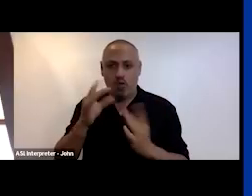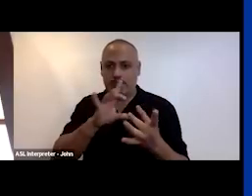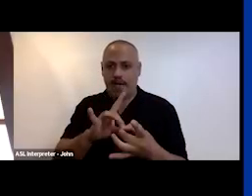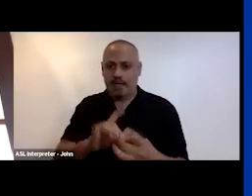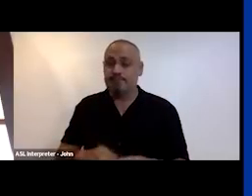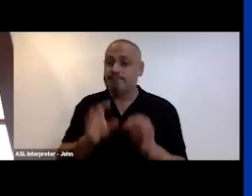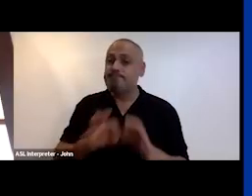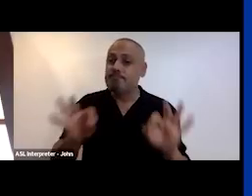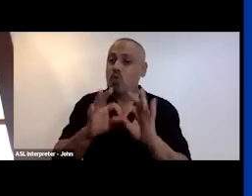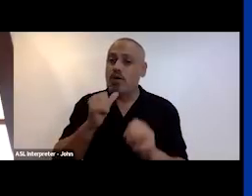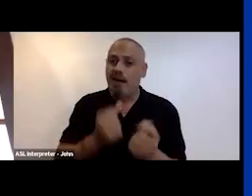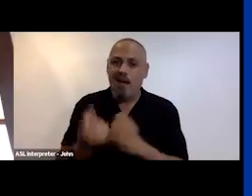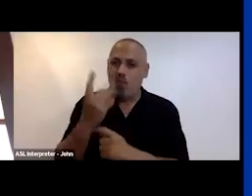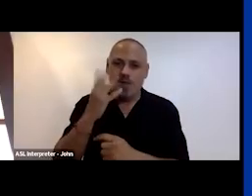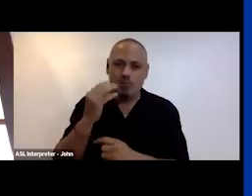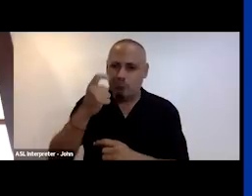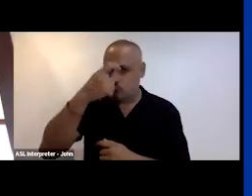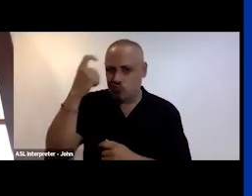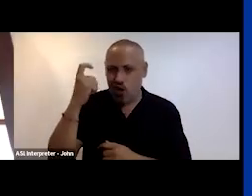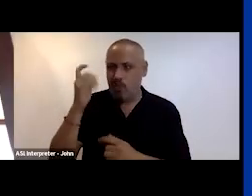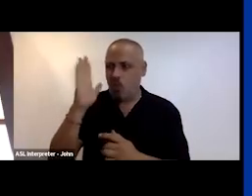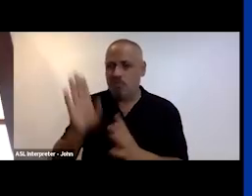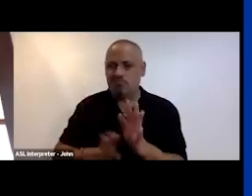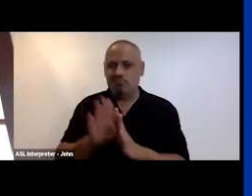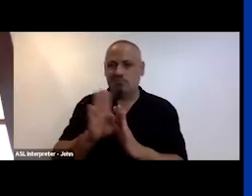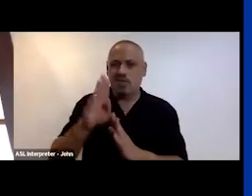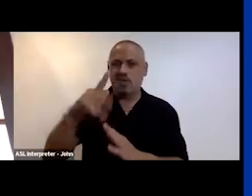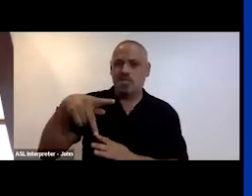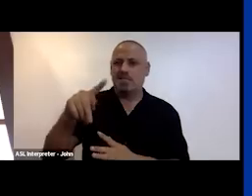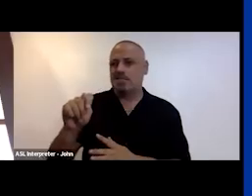that not everyone who experiences trauma is going to develop post traumatic stress disorder,